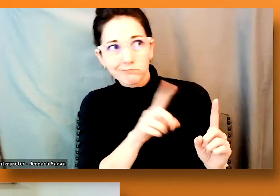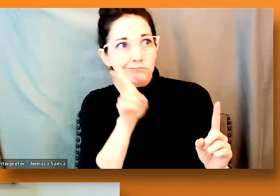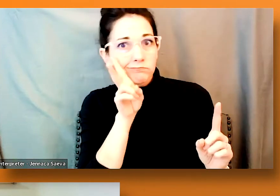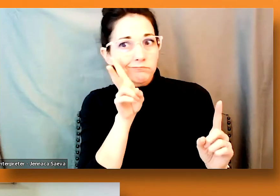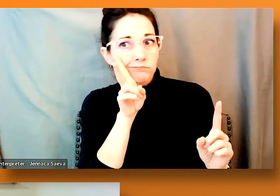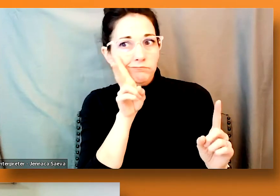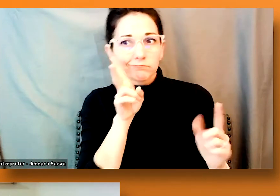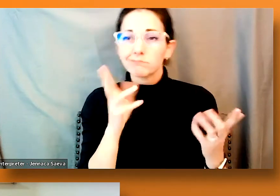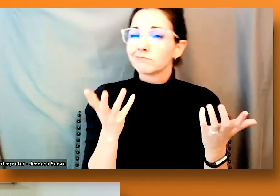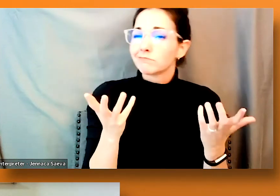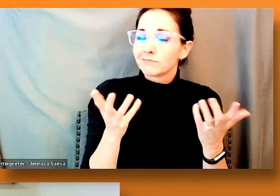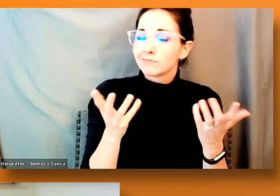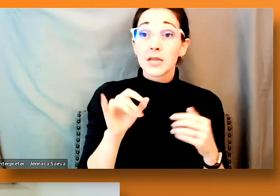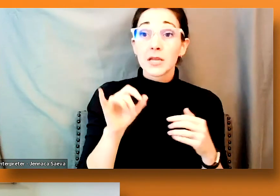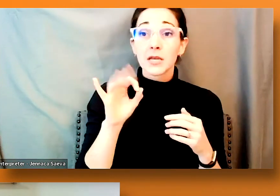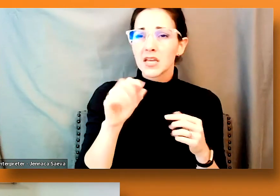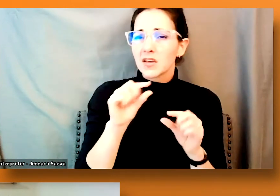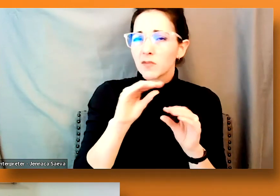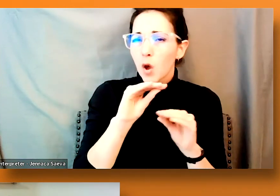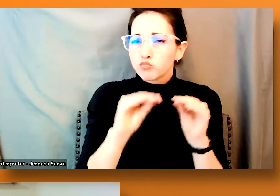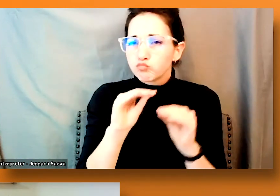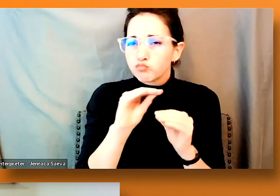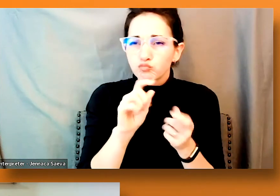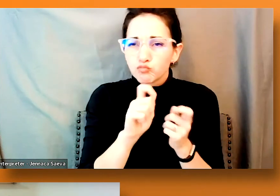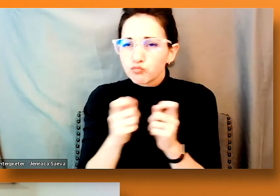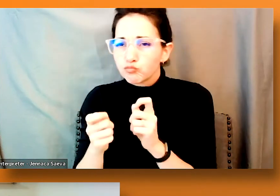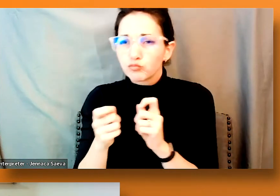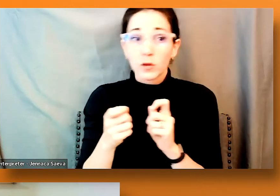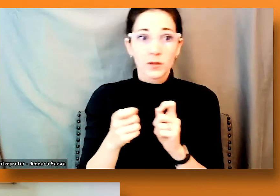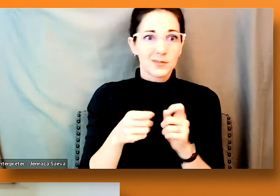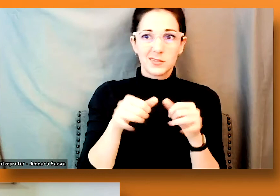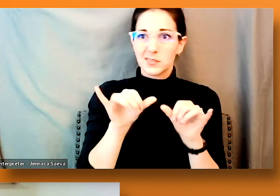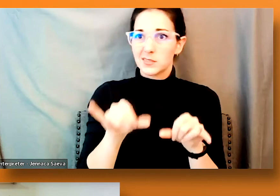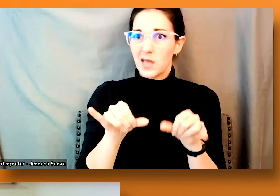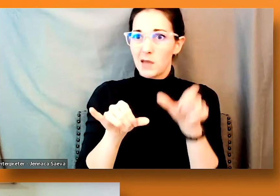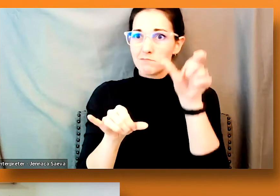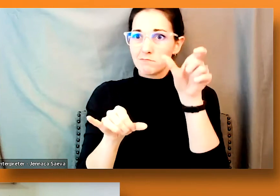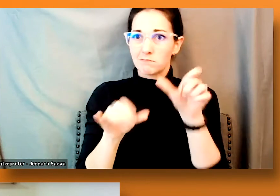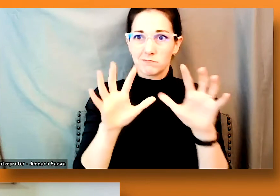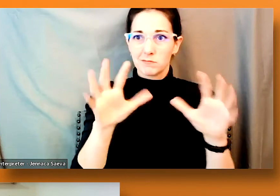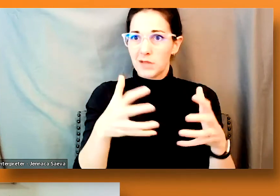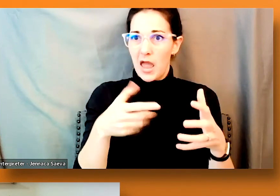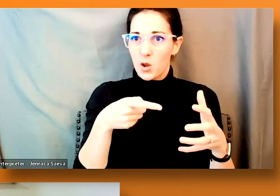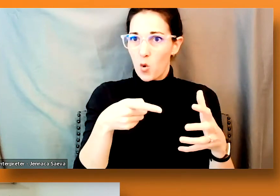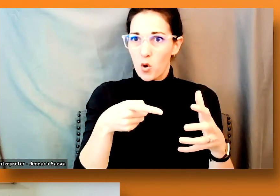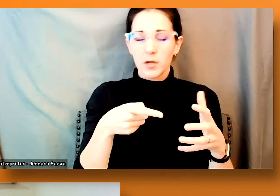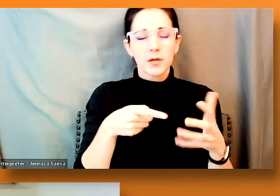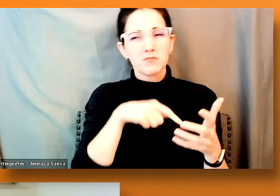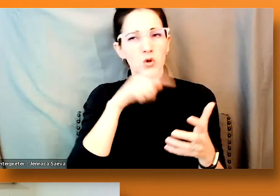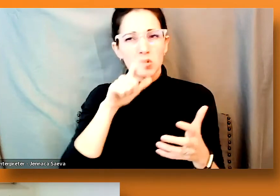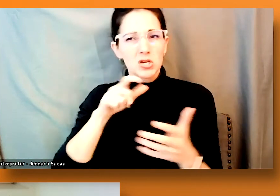but generally if you're making a small adjustment within the same category, you wouldn't need to go back to the sponsor to do that.